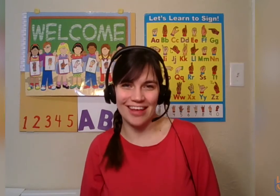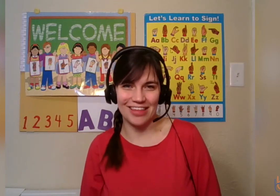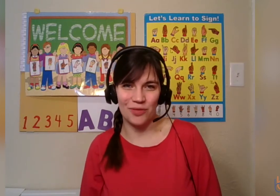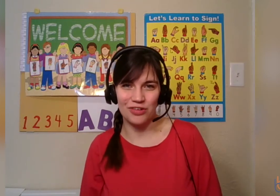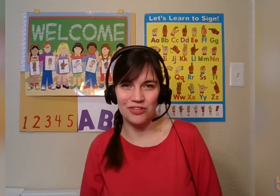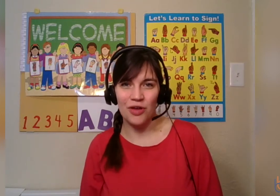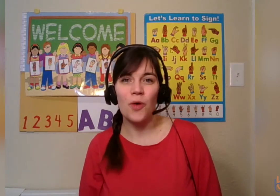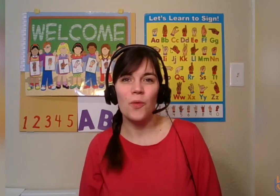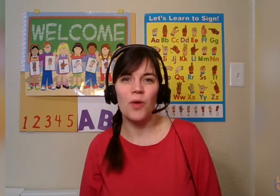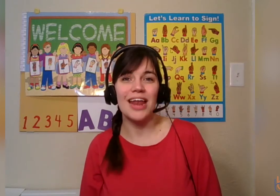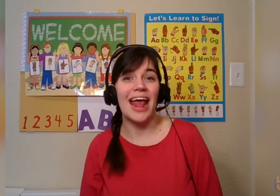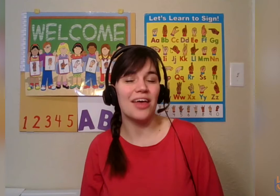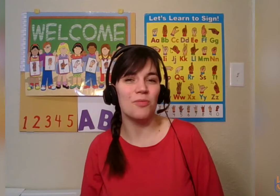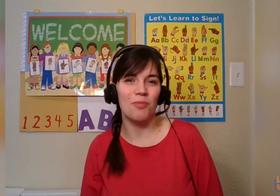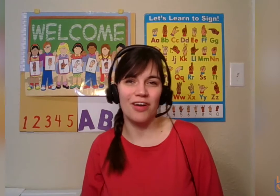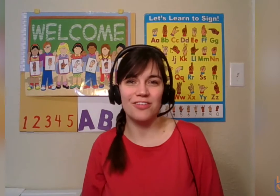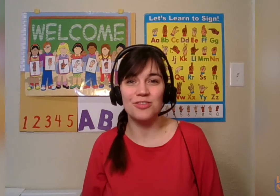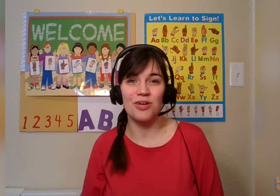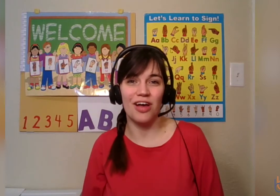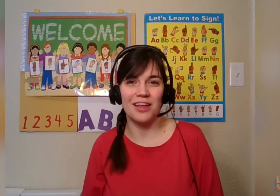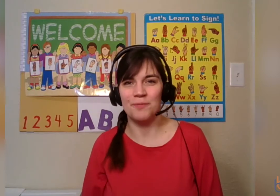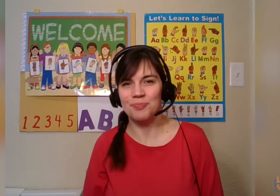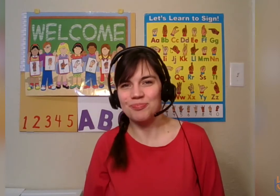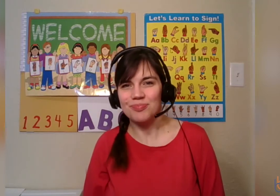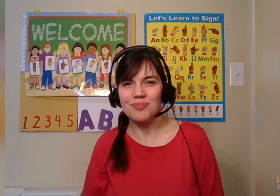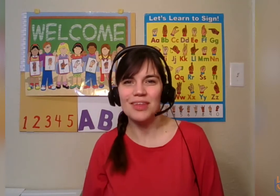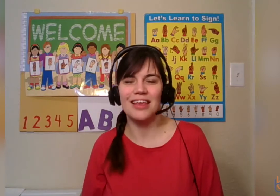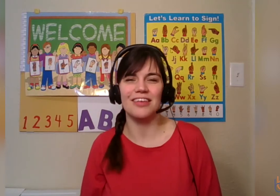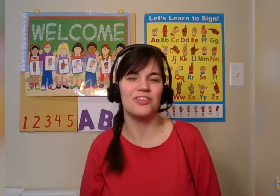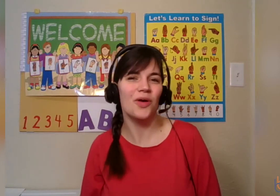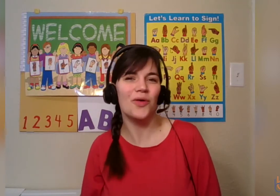sign language what animal parts to put on him. His nose,